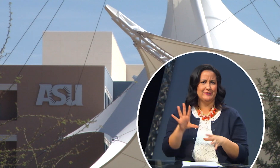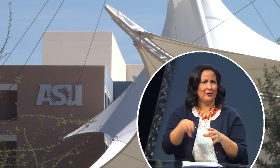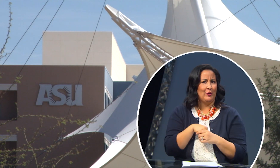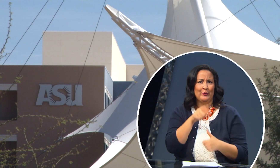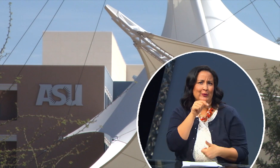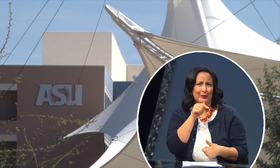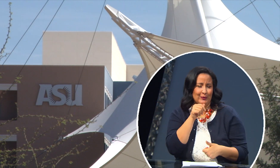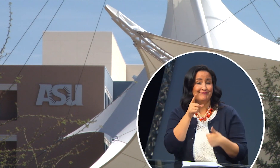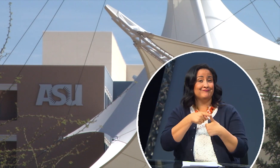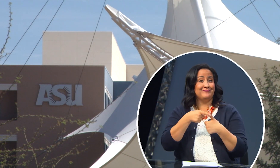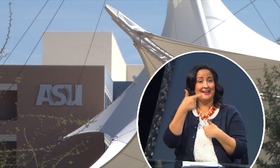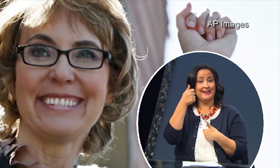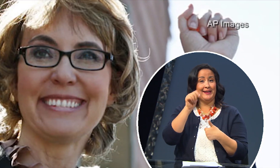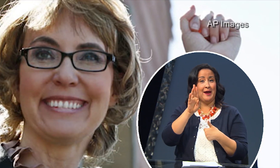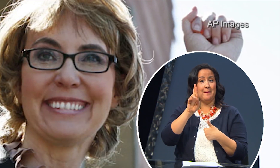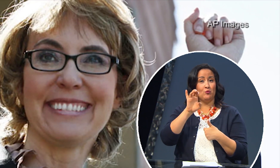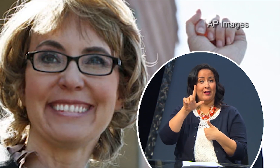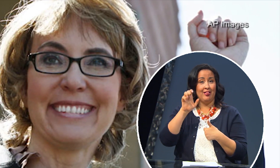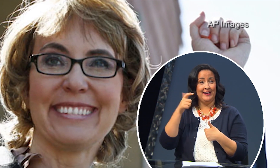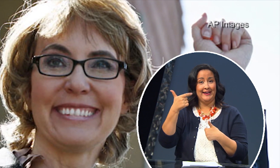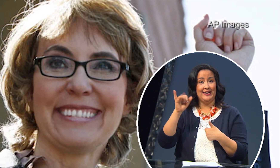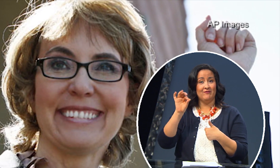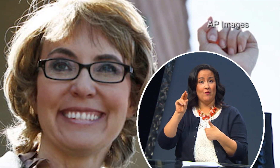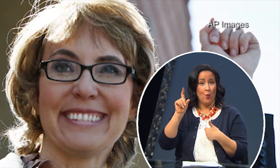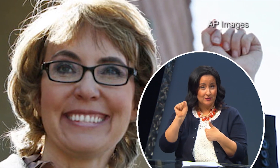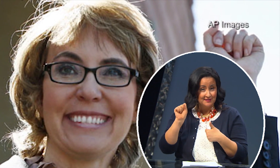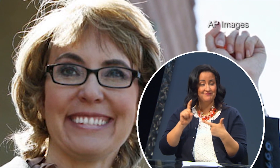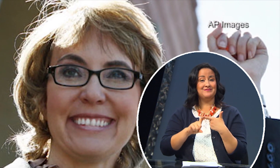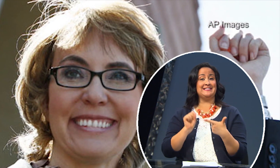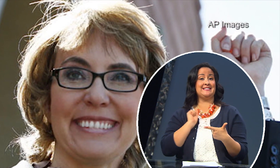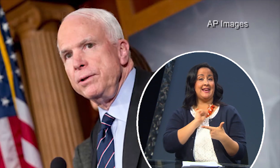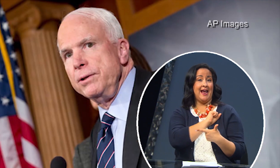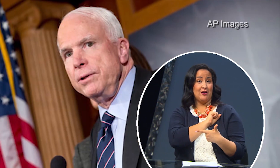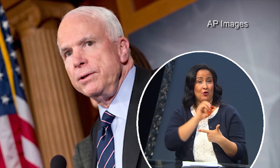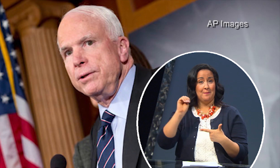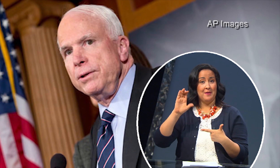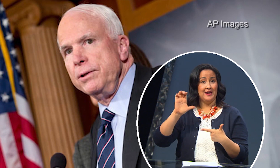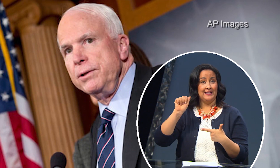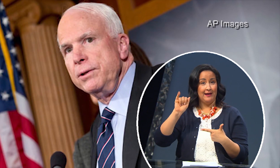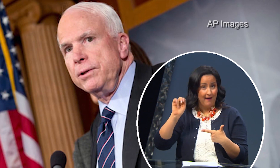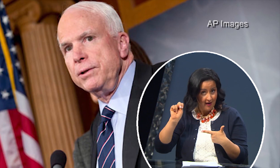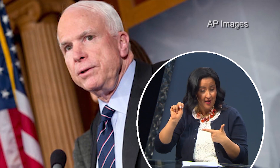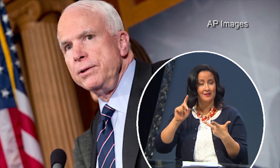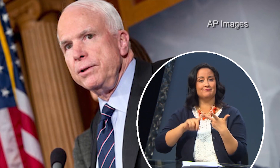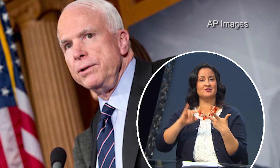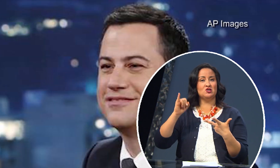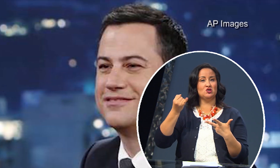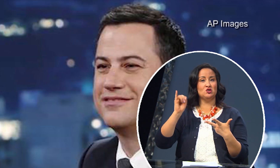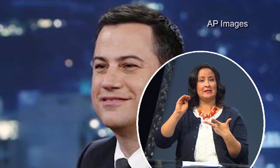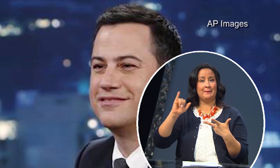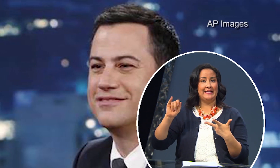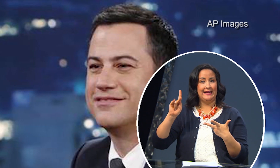GABRIELLE GIFFORDS, SENATOR JOHN MCCAIN AND LATE-NIGHT TALK SHOW HOST JIMMY KIMMEL. THE